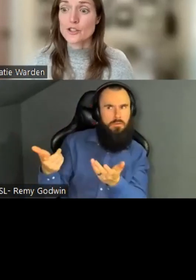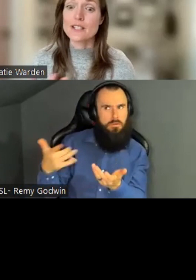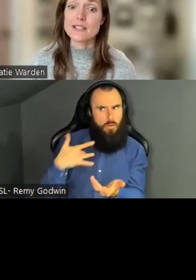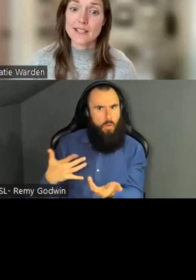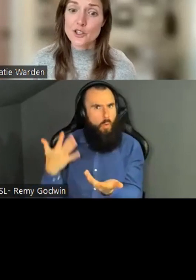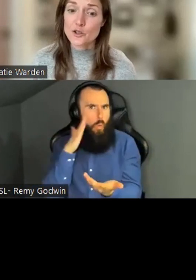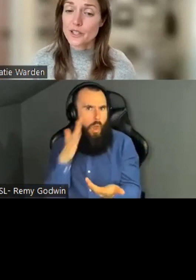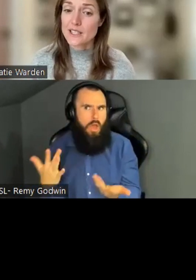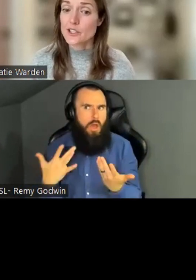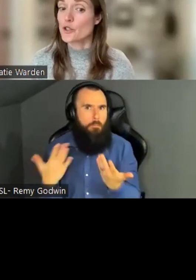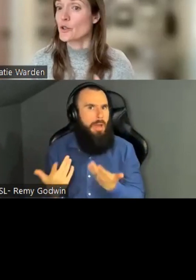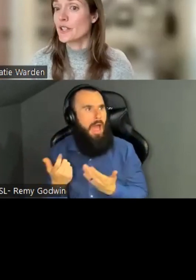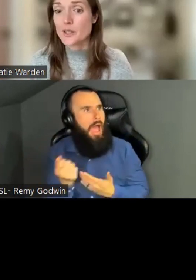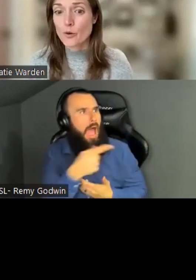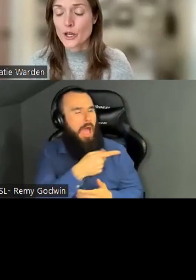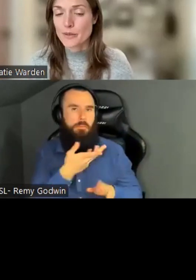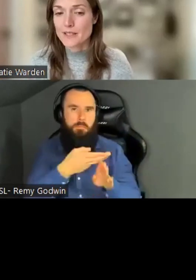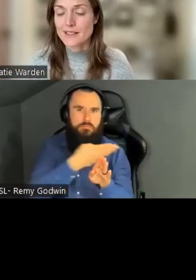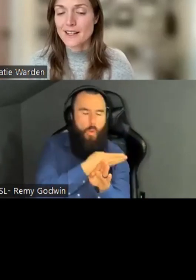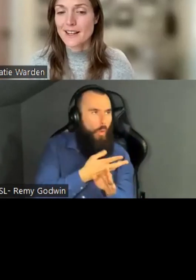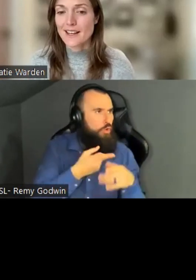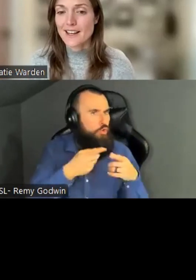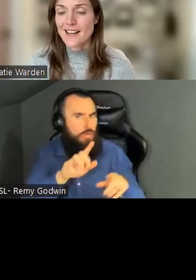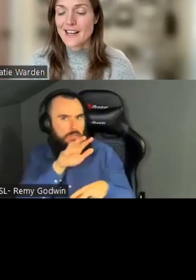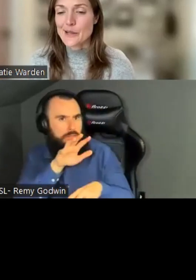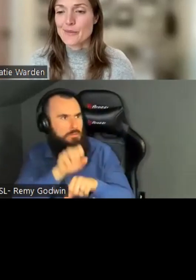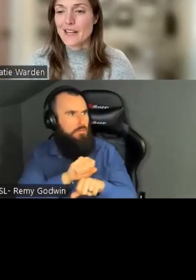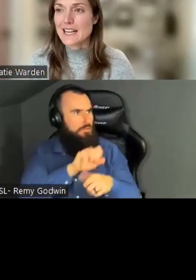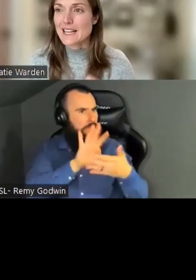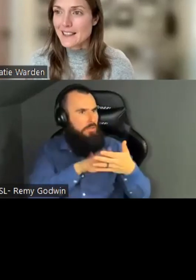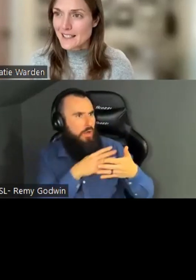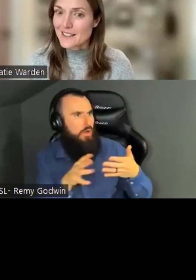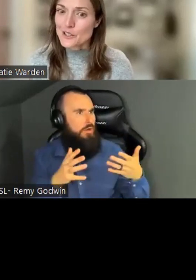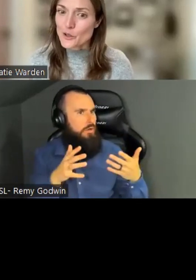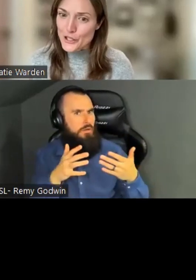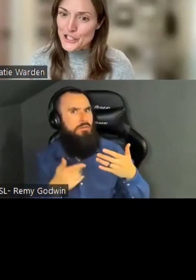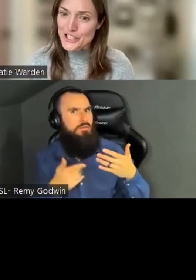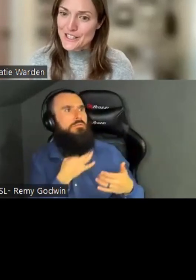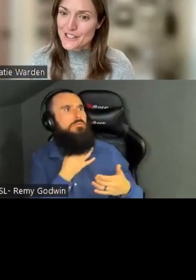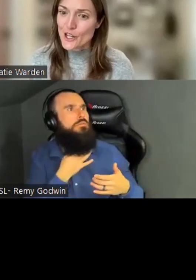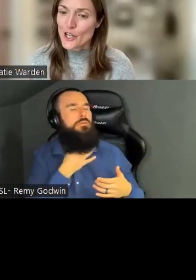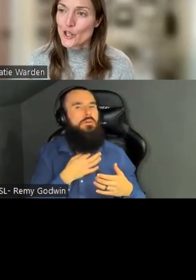during scheduling, during the appointment. And I think these questions